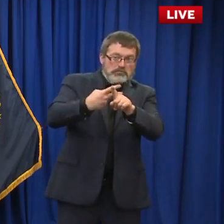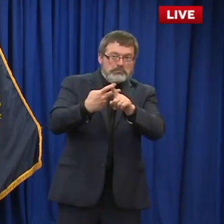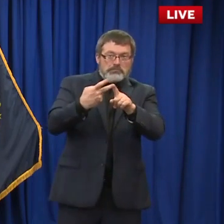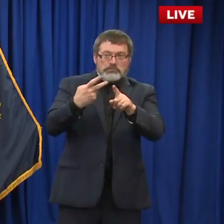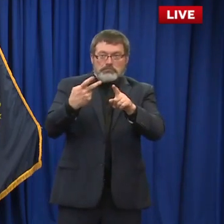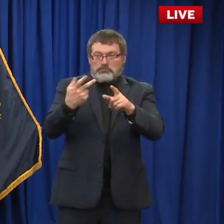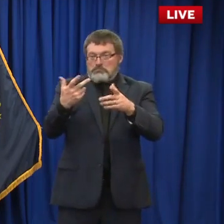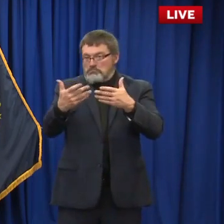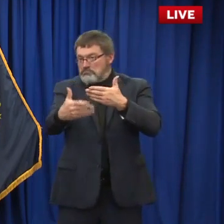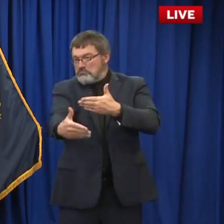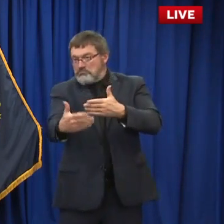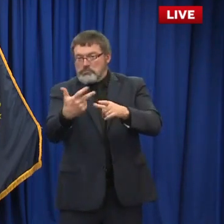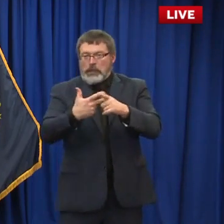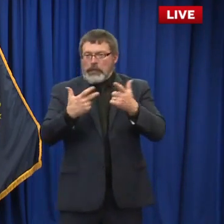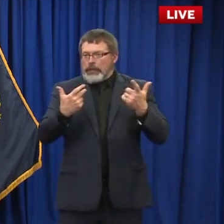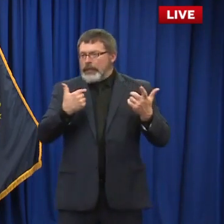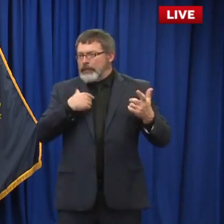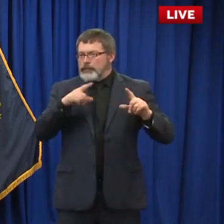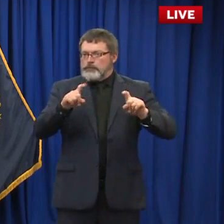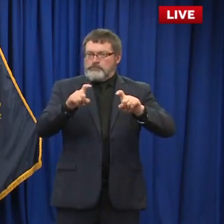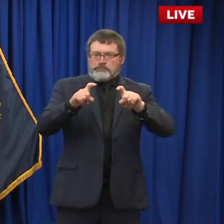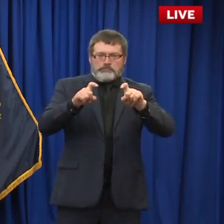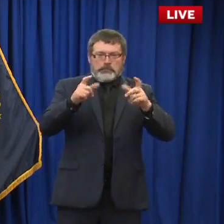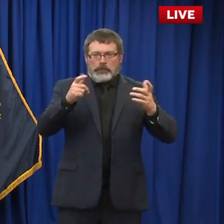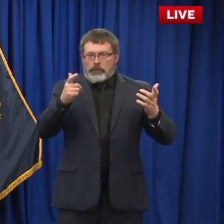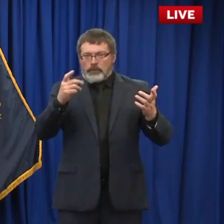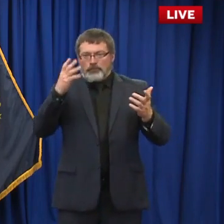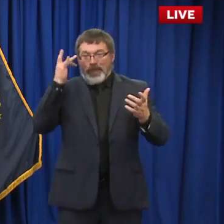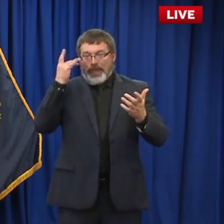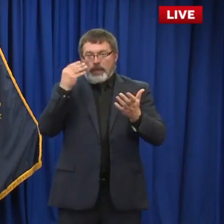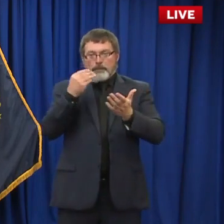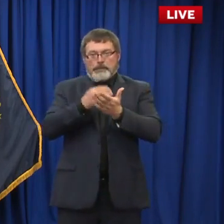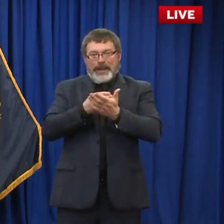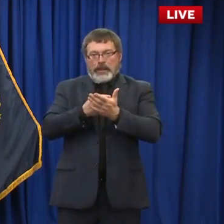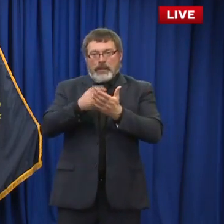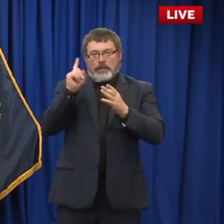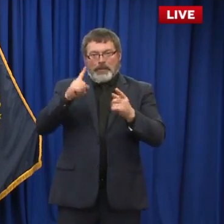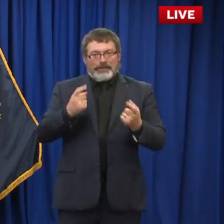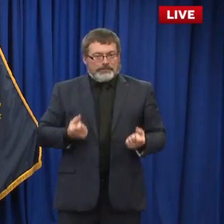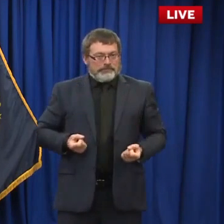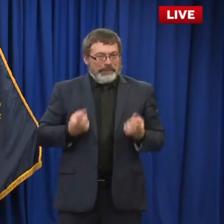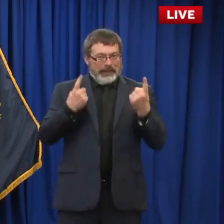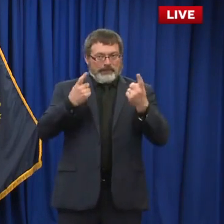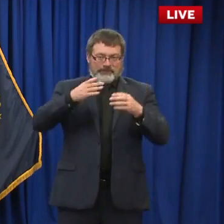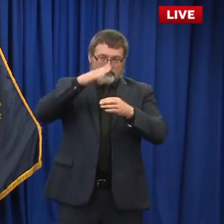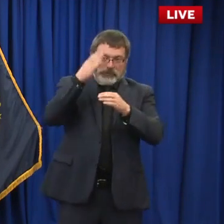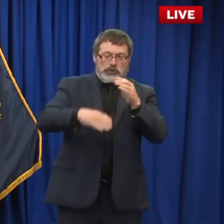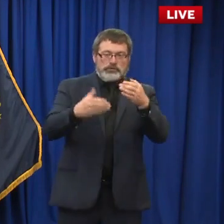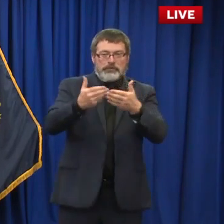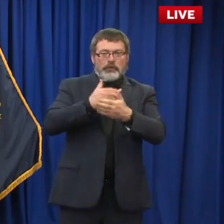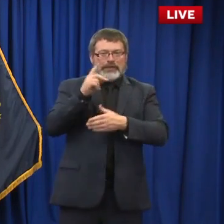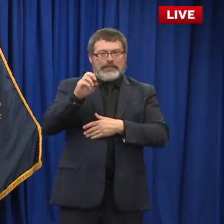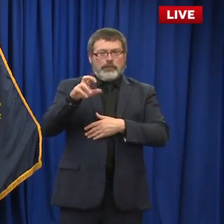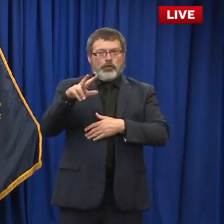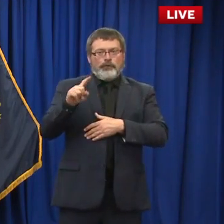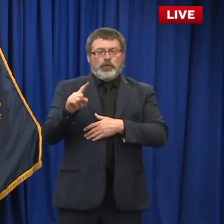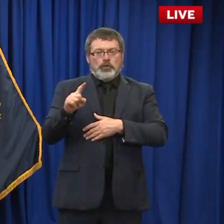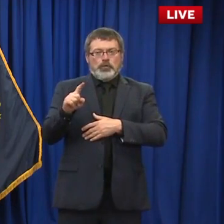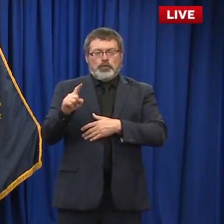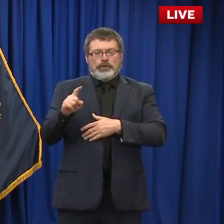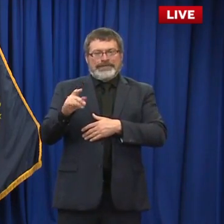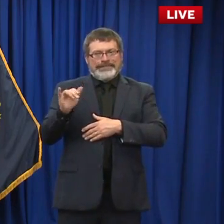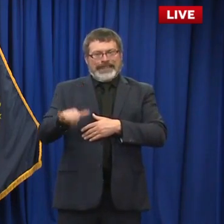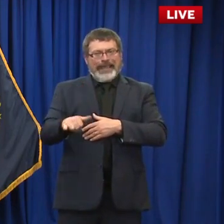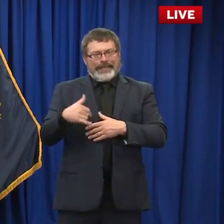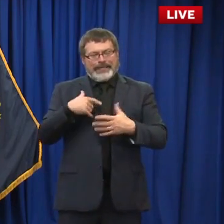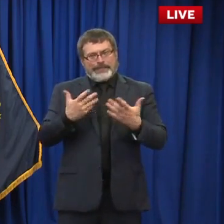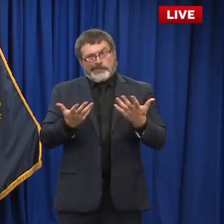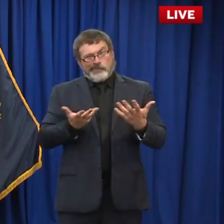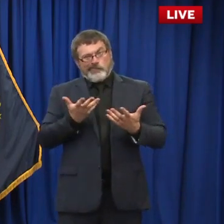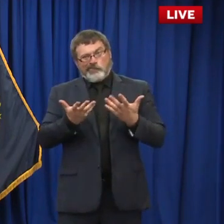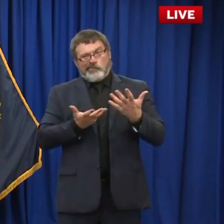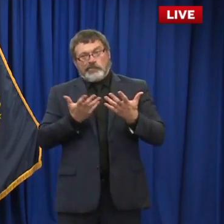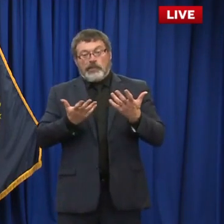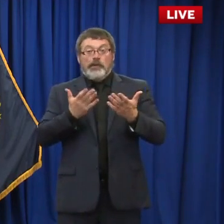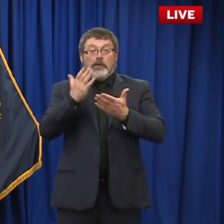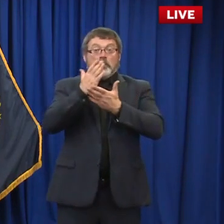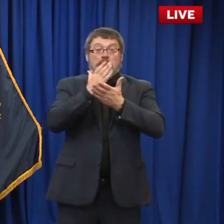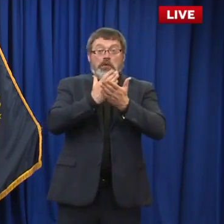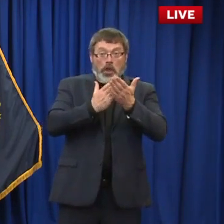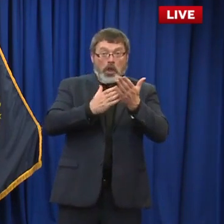THE NEXT FEW MONTHS, SO THERE ARE A LOT OF OPPORTUNITIES I THINK THAT SIMPLY BECAUSE THE DOLLARS HAVE TO BE SPENT BY FEDERAL LAW, THE PROJECTS HAVE TO BE DONE BY DECEMBER.